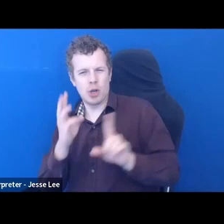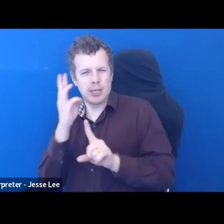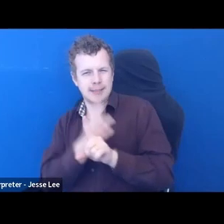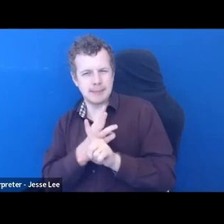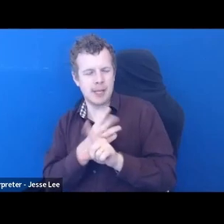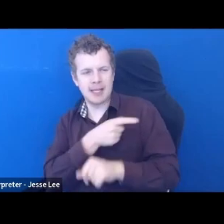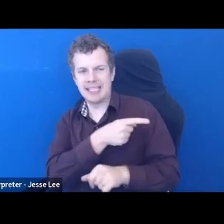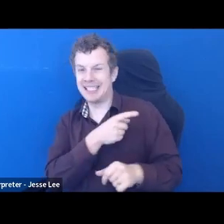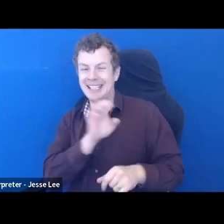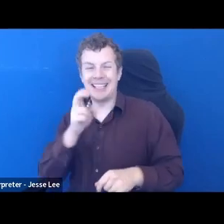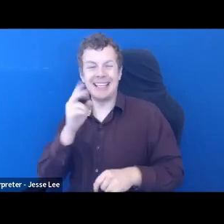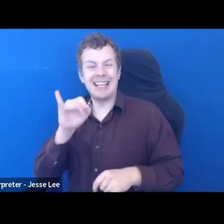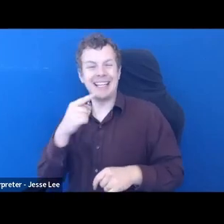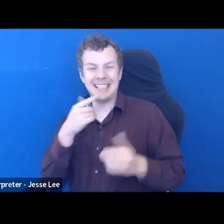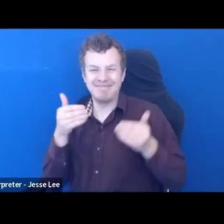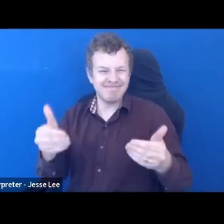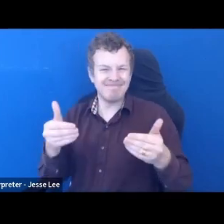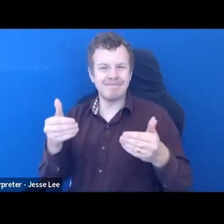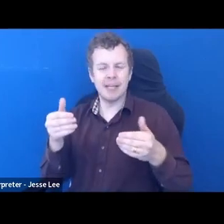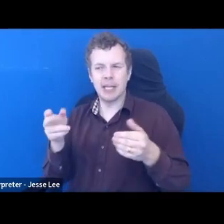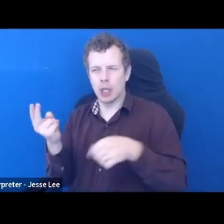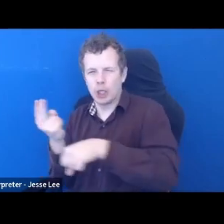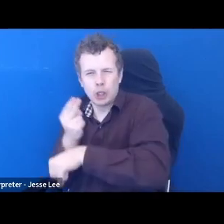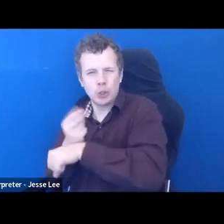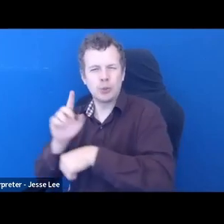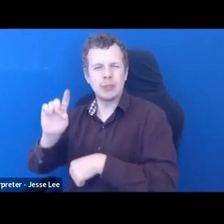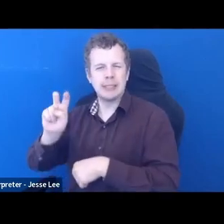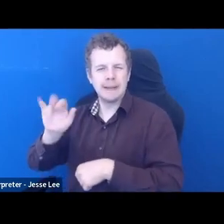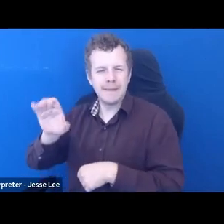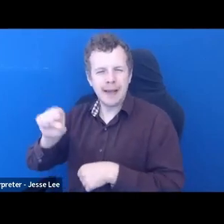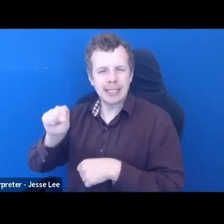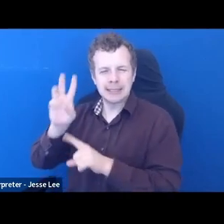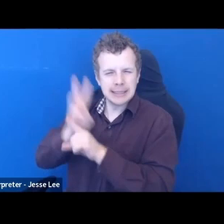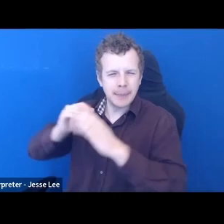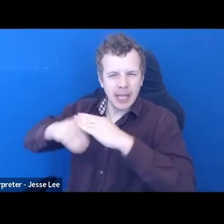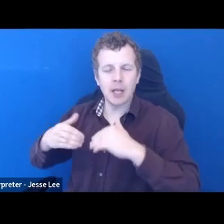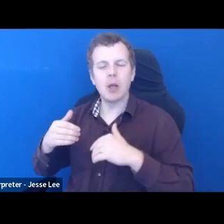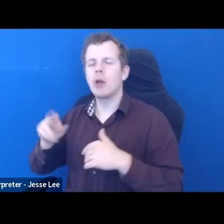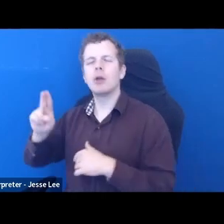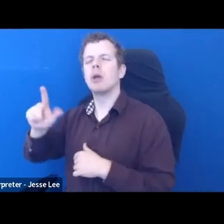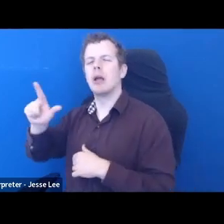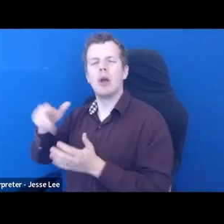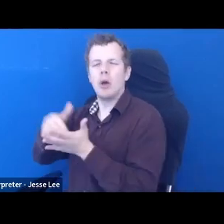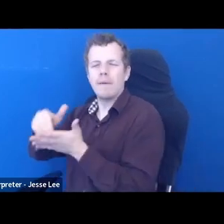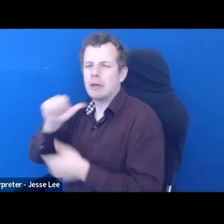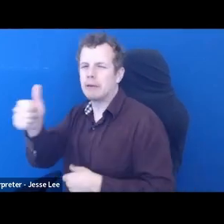on with amplification or other devices. And for those children who end up using a device,